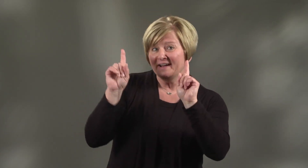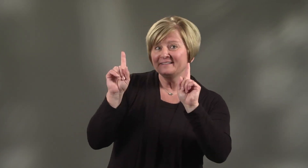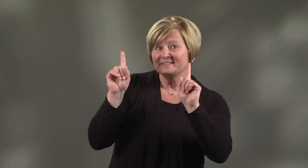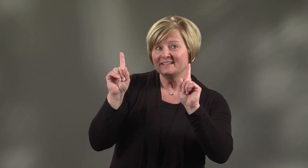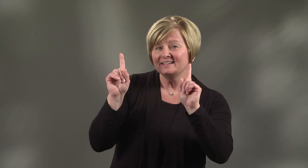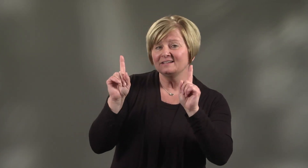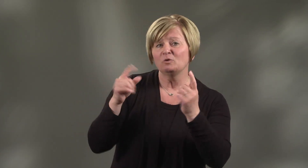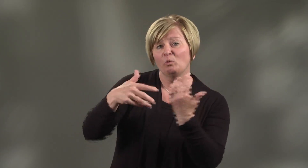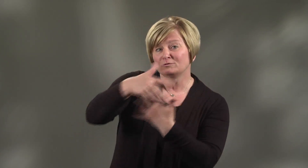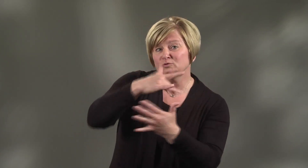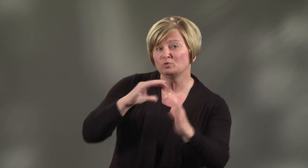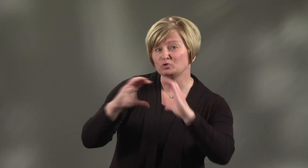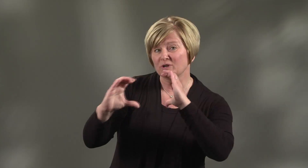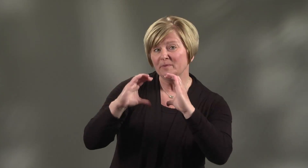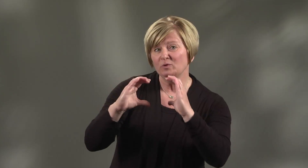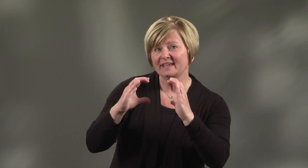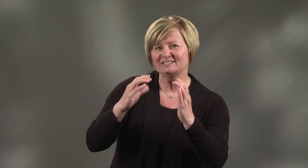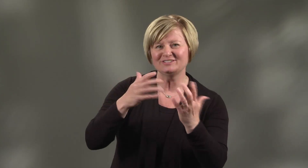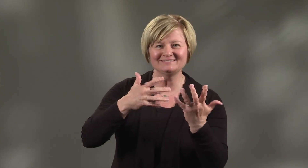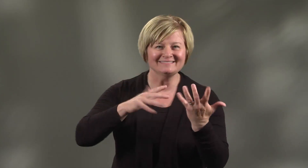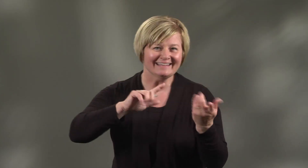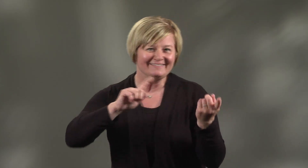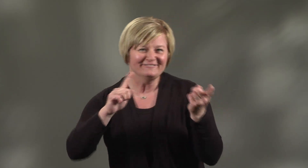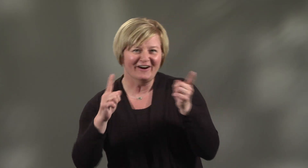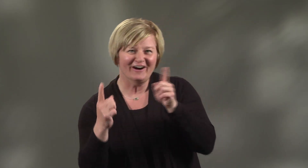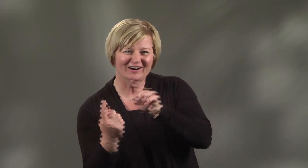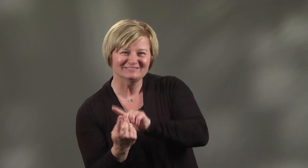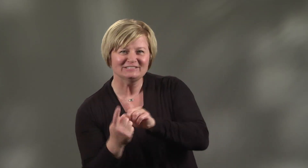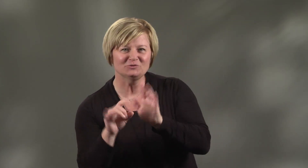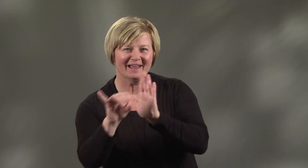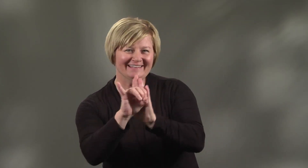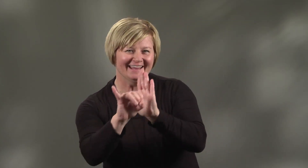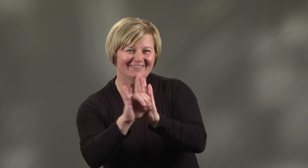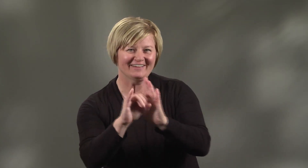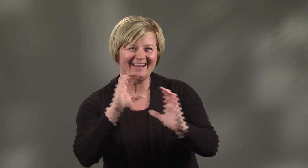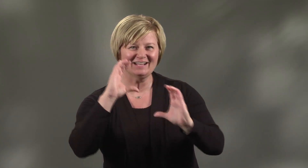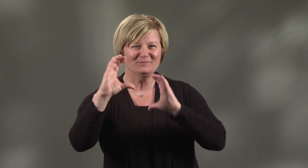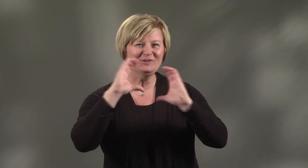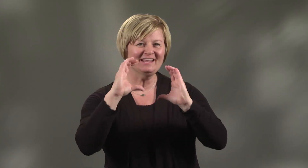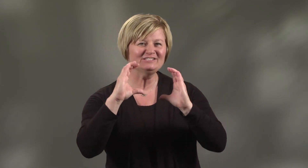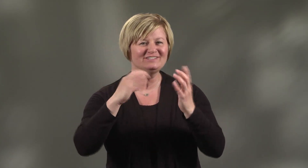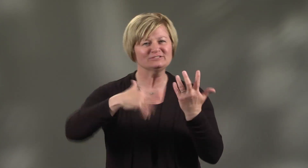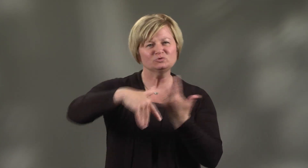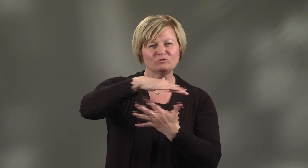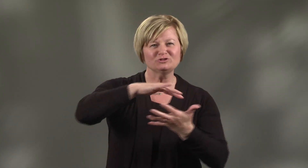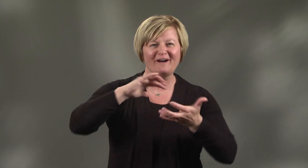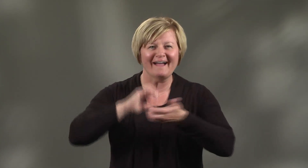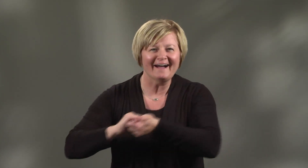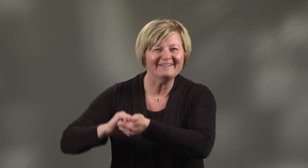Finally, social communication evolves into identifying communication and social allies,